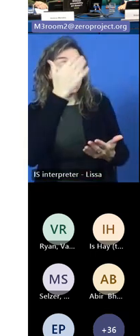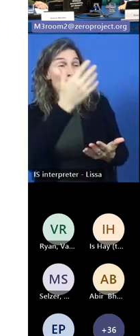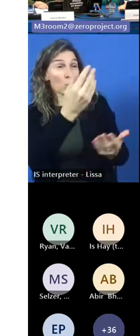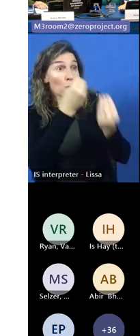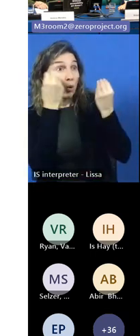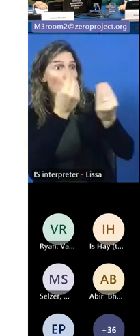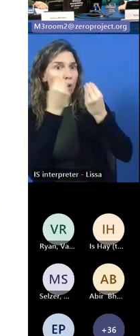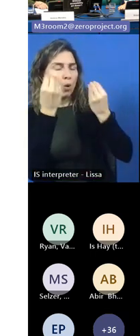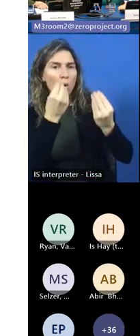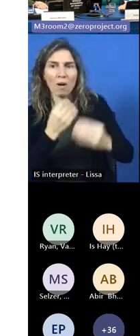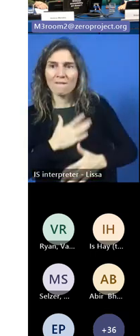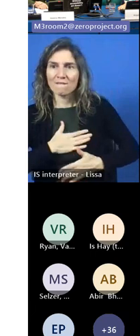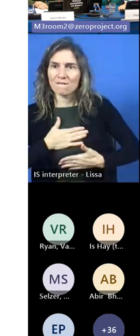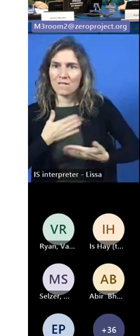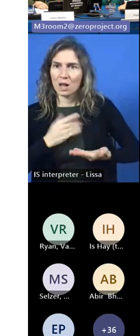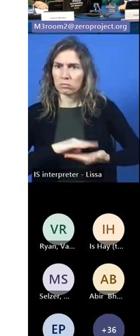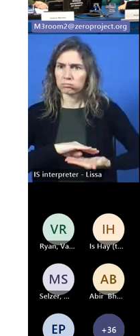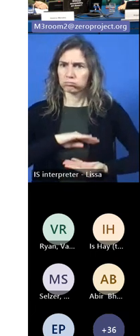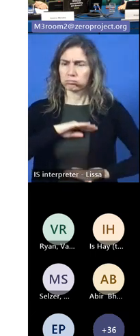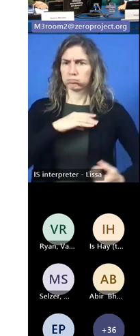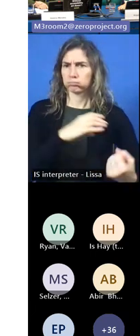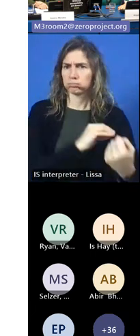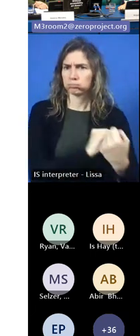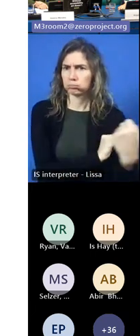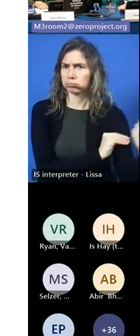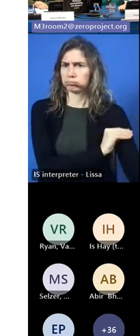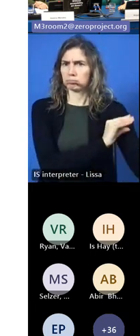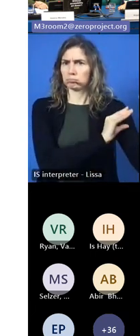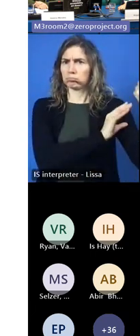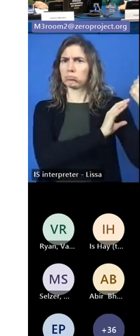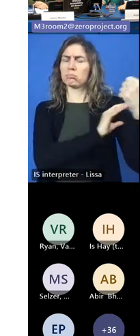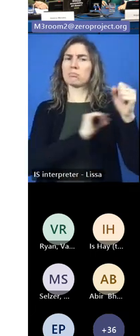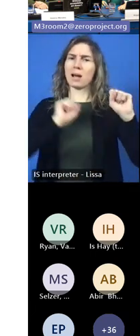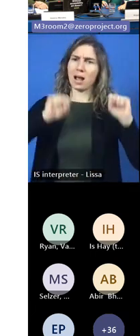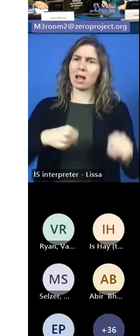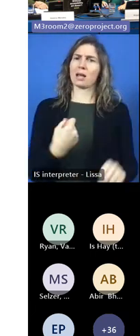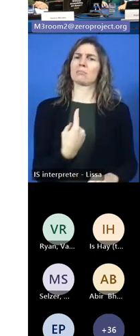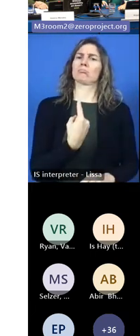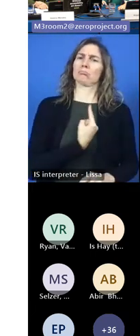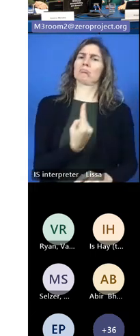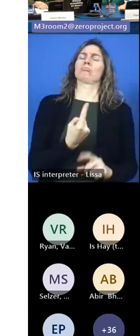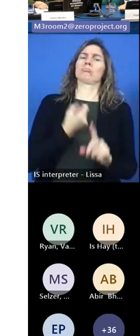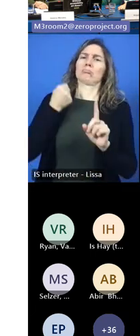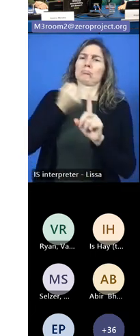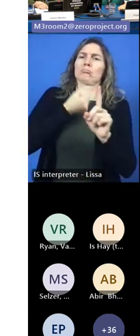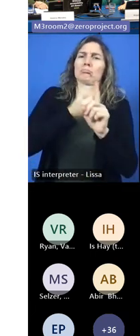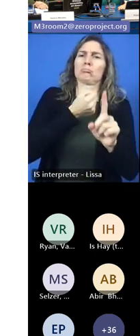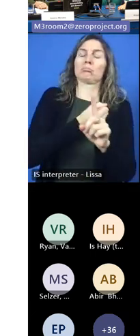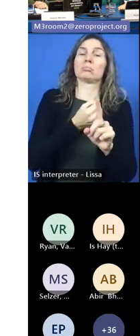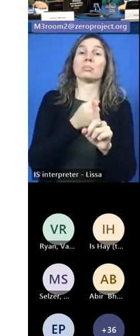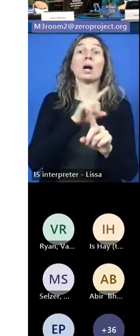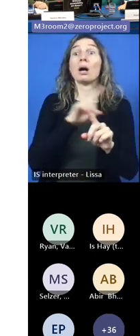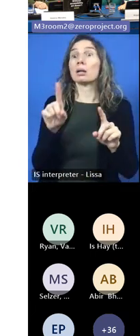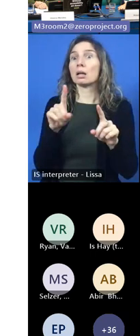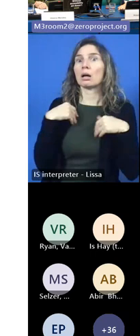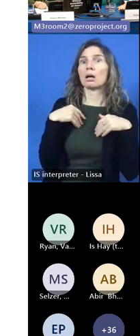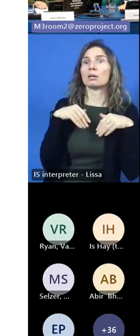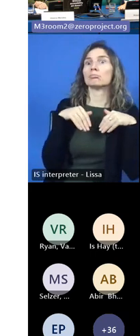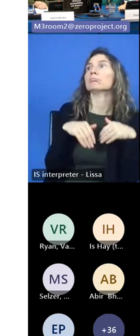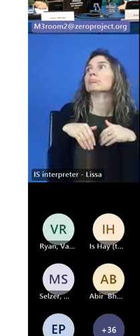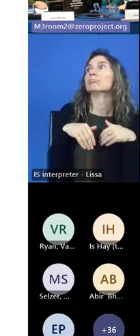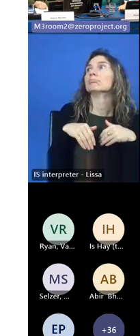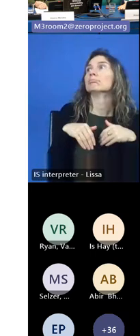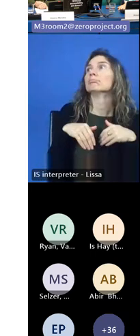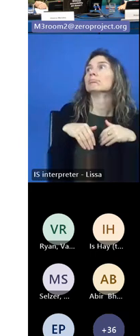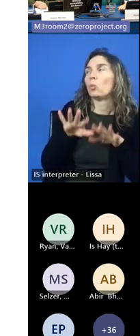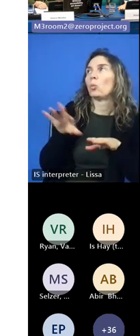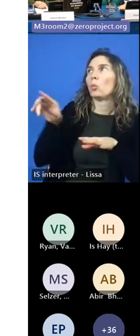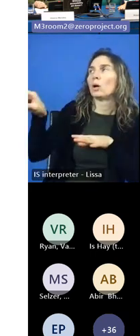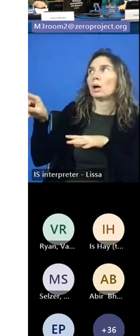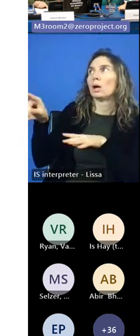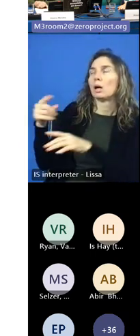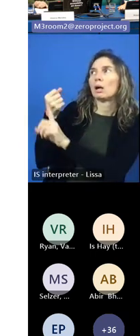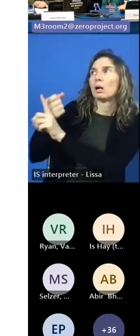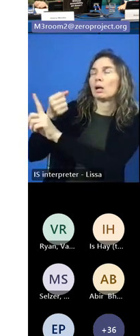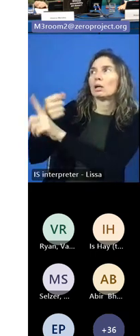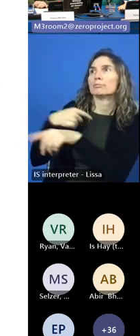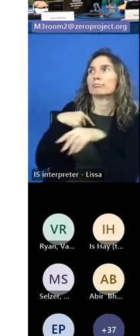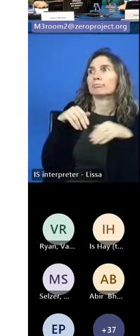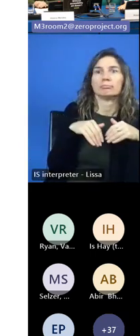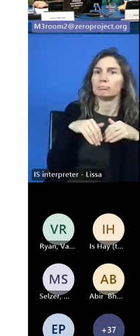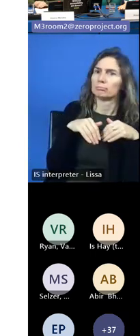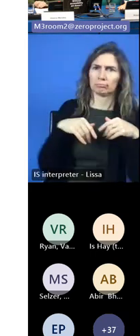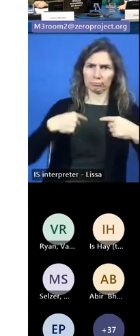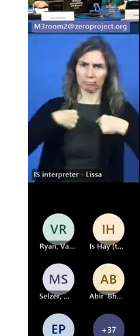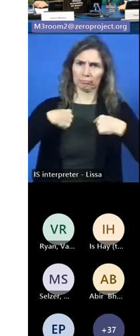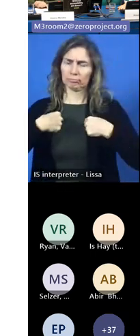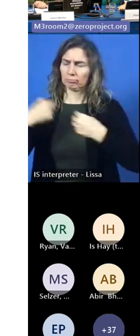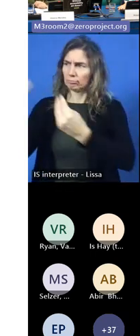could become the protagonists of their own lives. JÉSSICA MENDES: (Language Unknown to Captioner)